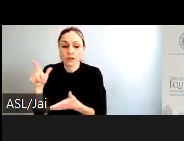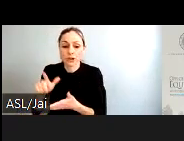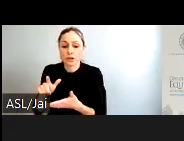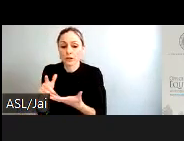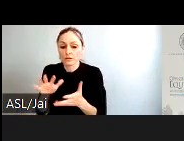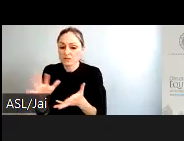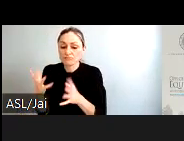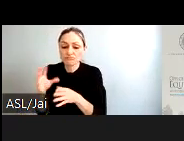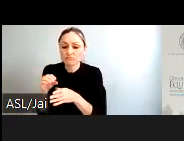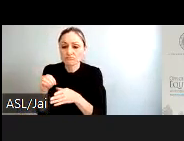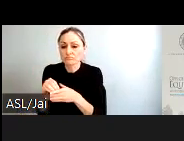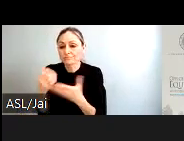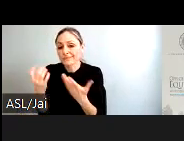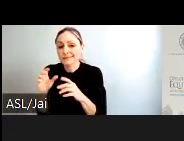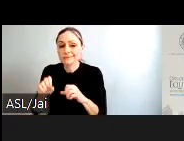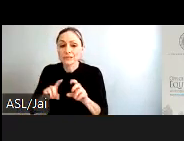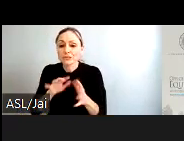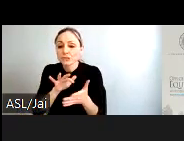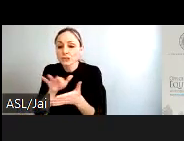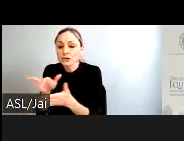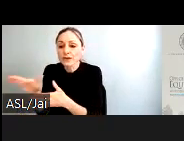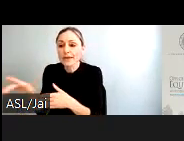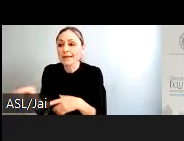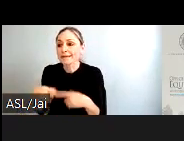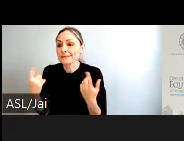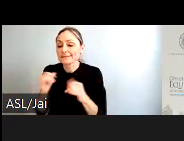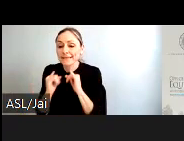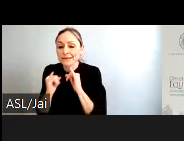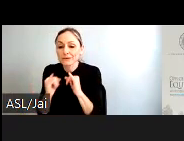opportunities such as surveys, interviews, written feedback requests or other types of